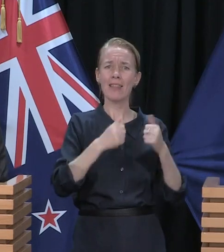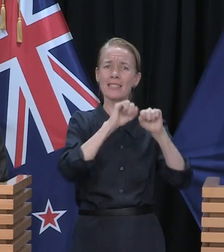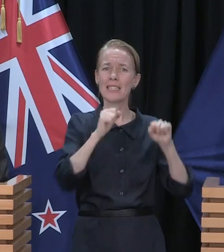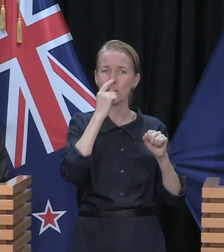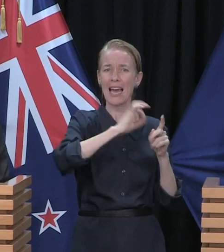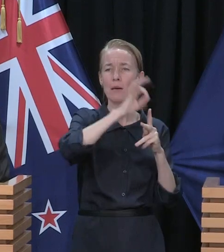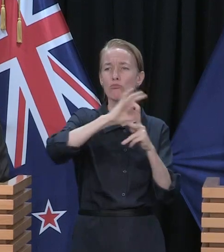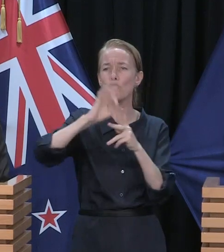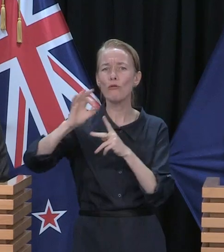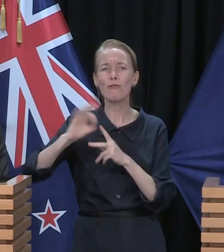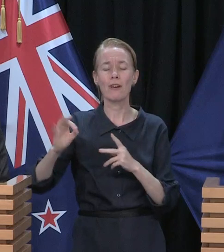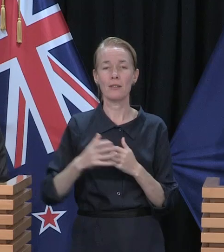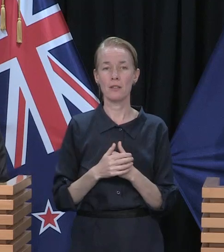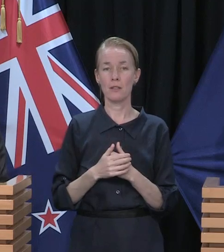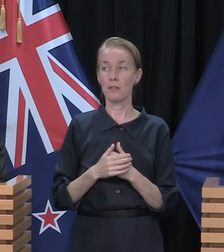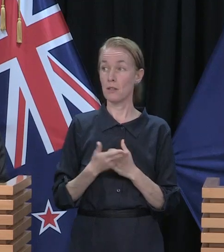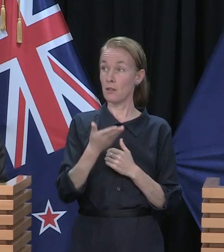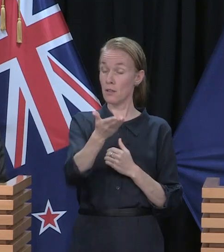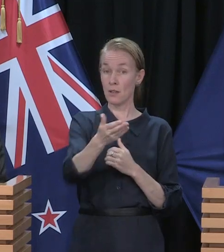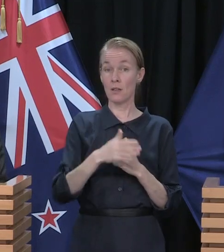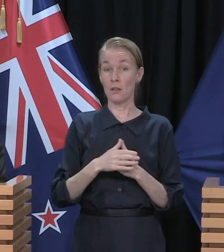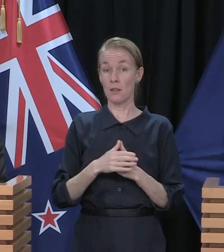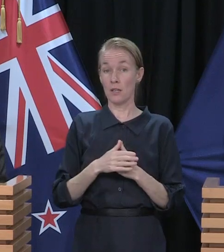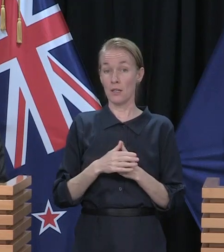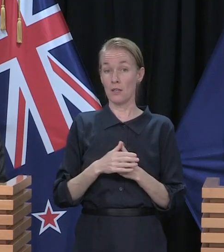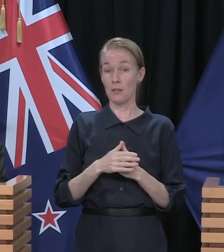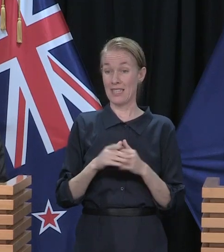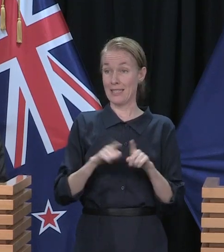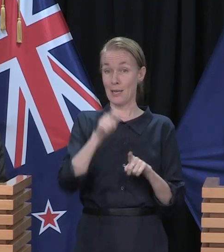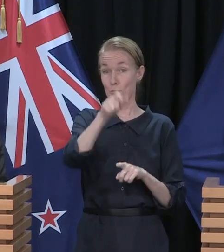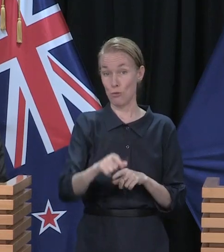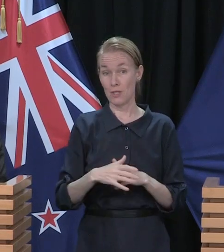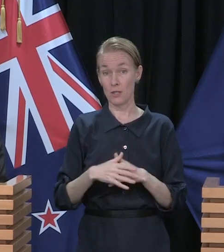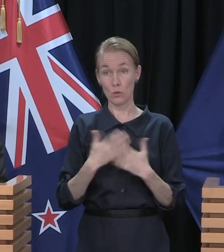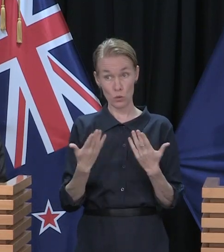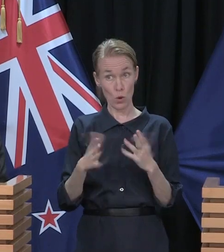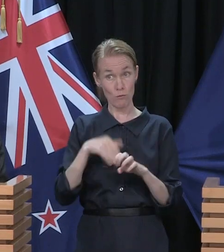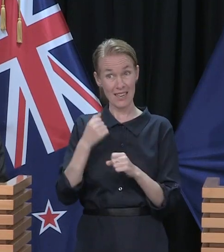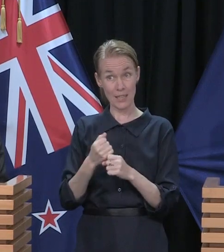received a couple of years ago. We look at all areas where the sector can do better. What about the